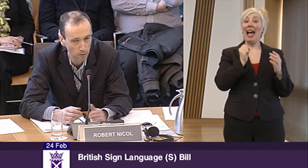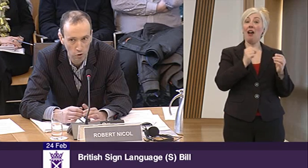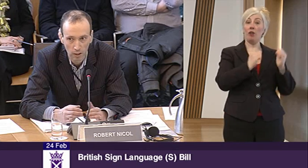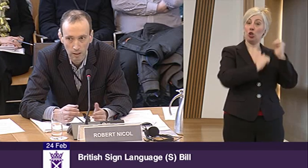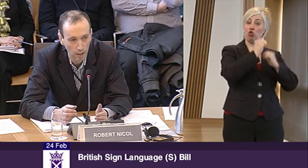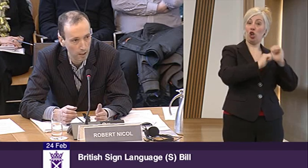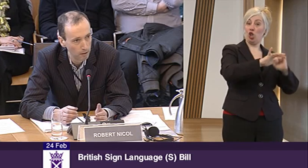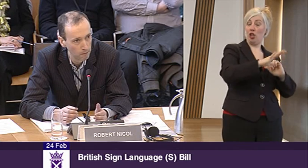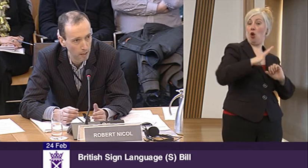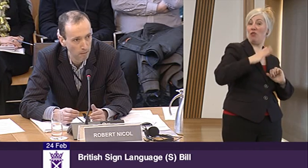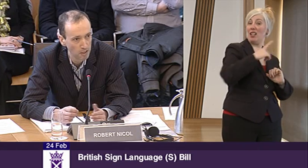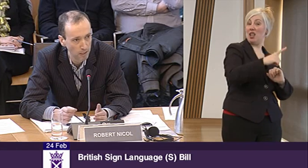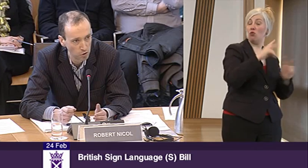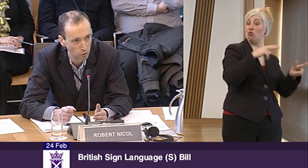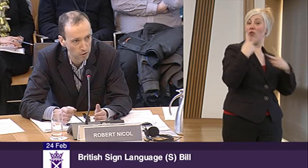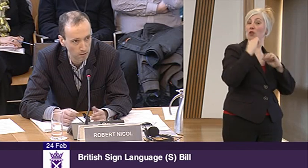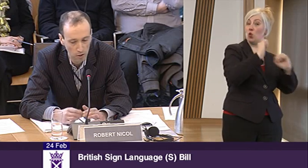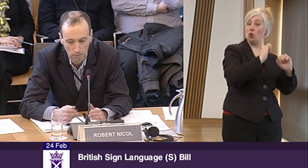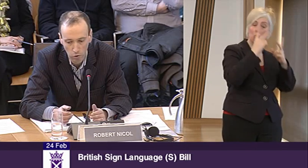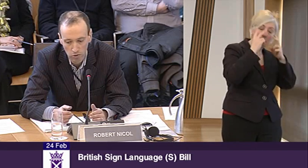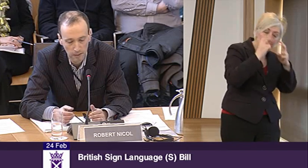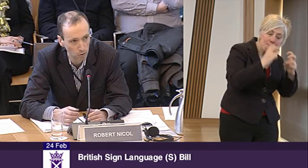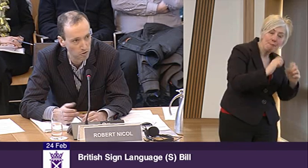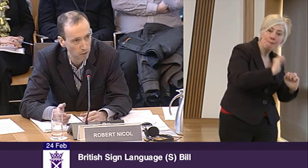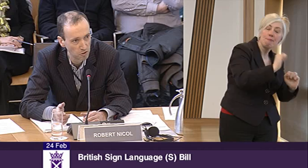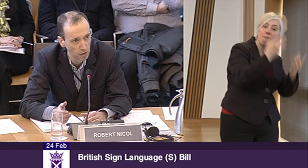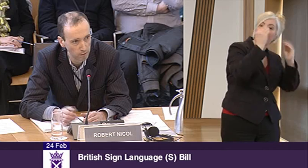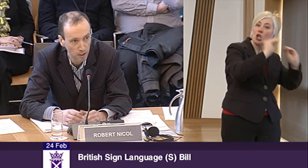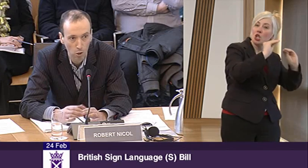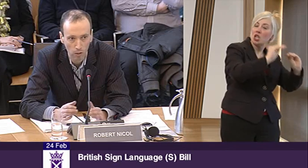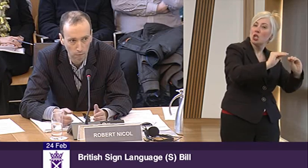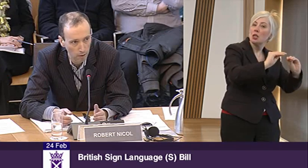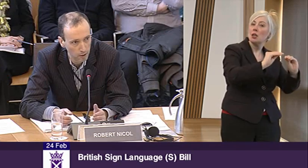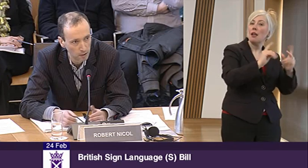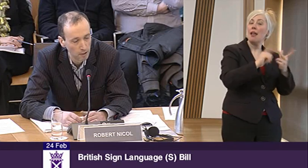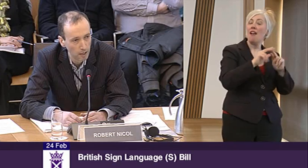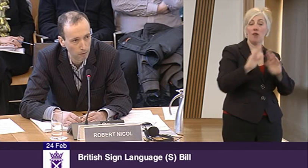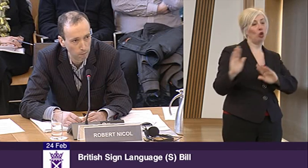structures for education through which independent scrutiny is brought to bear on service delivery.